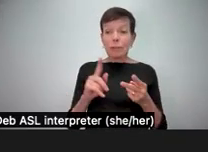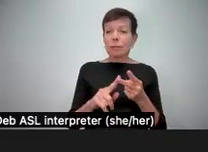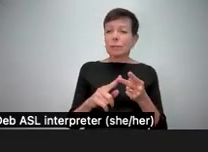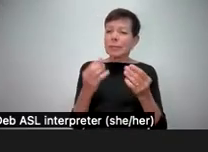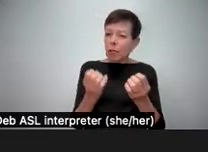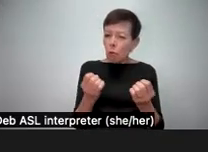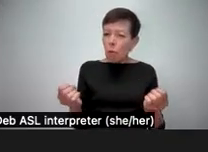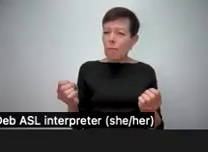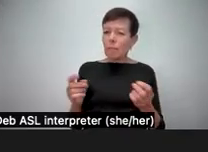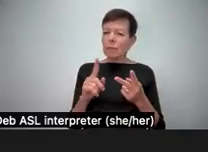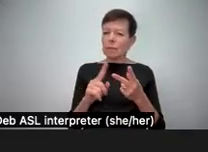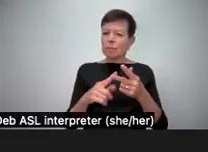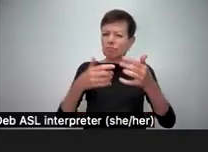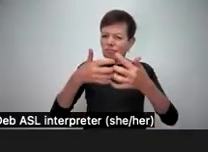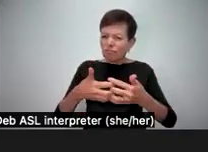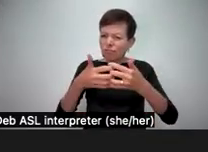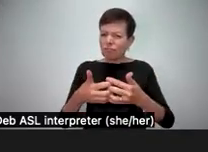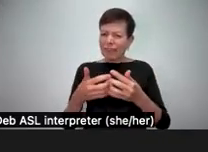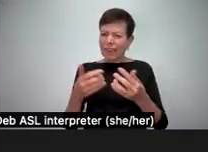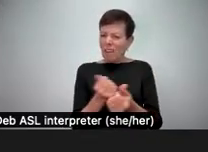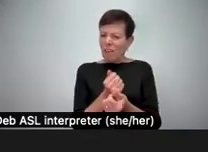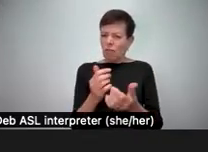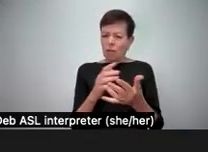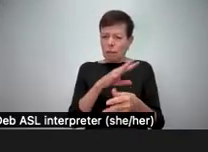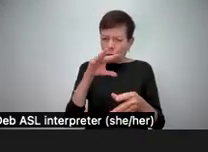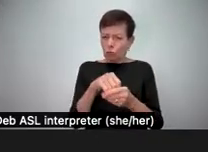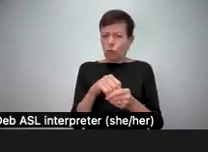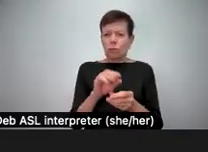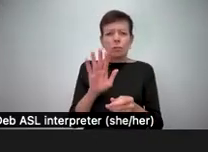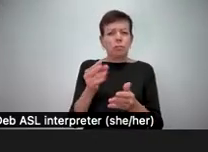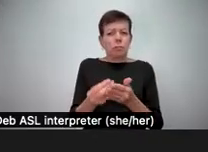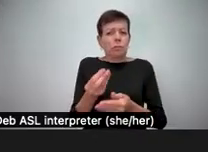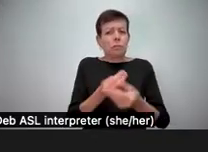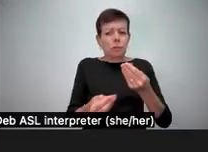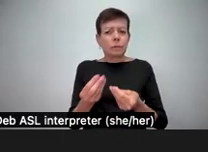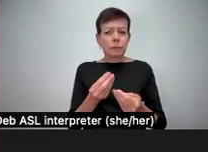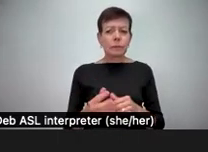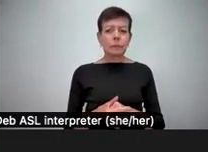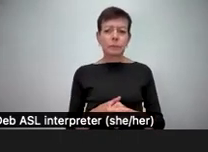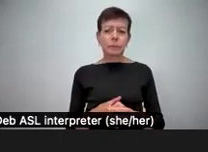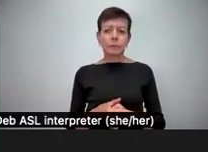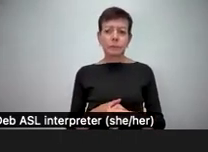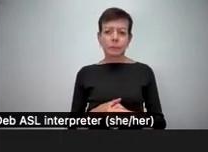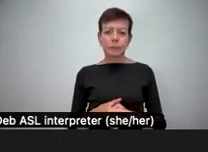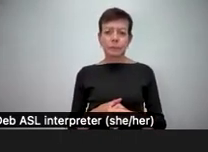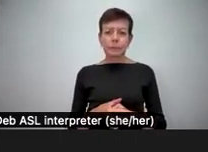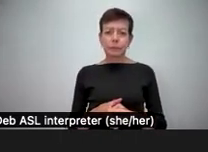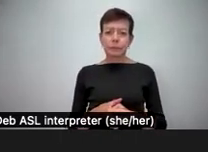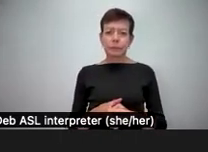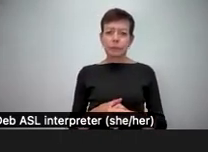work so that the artwork can be completed as you imagine it? And do you have a contingency? There